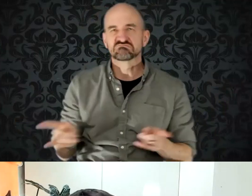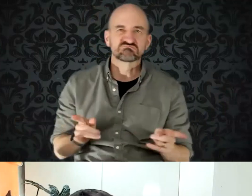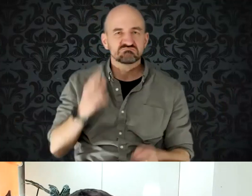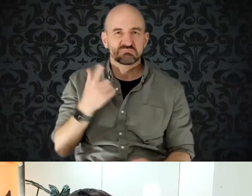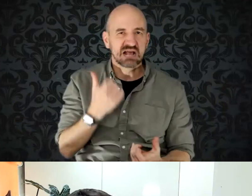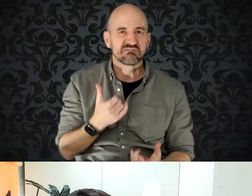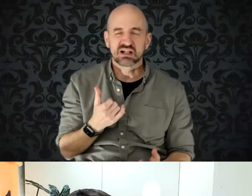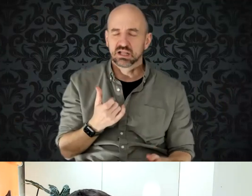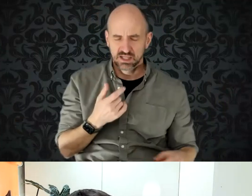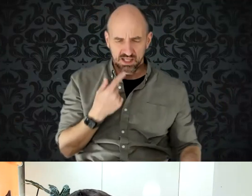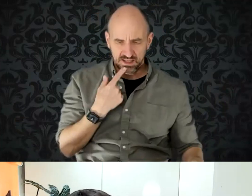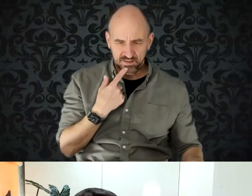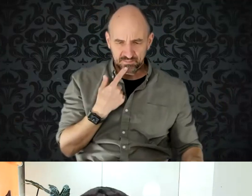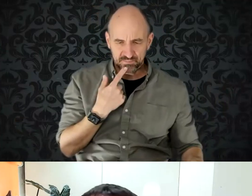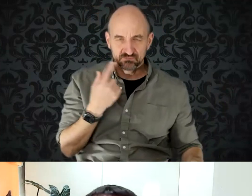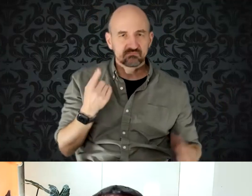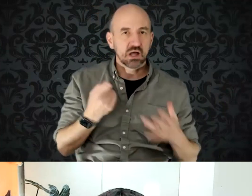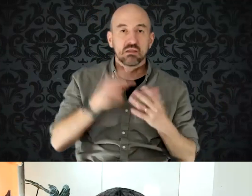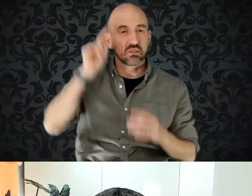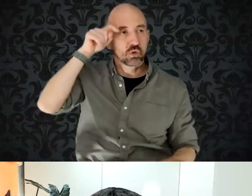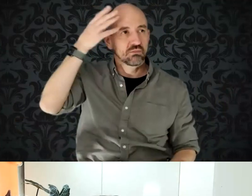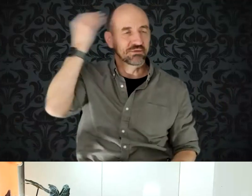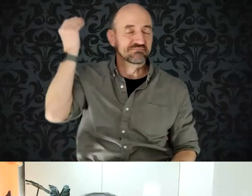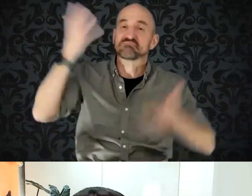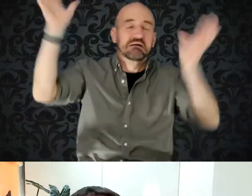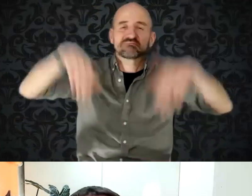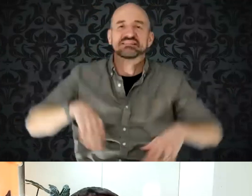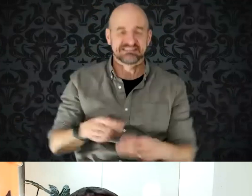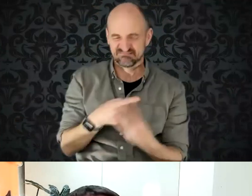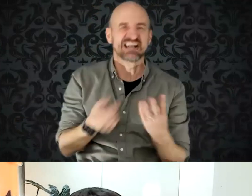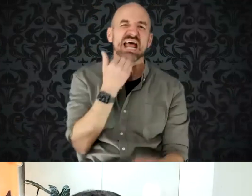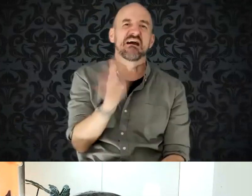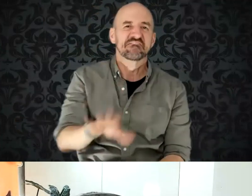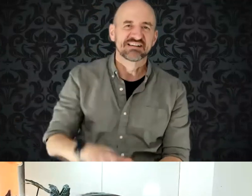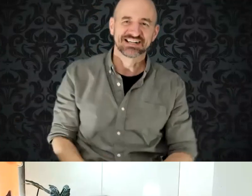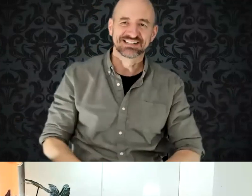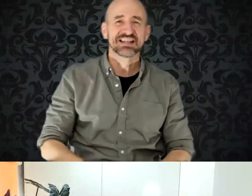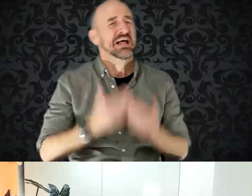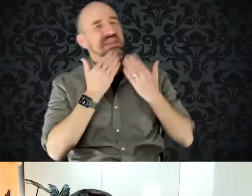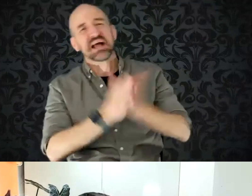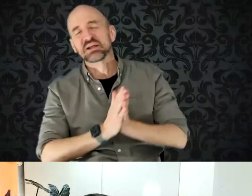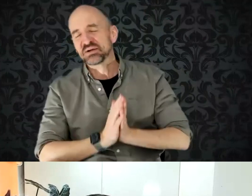gravel resin bounded is unlike the resin bonded can come off a little bit just have to be